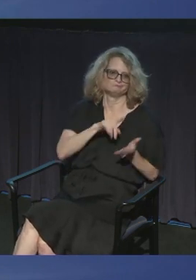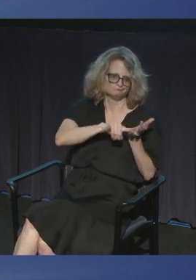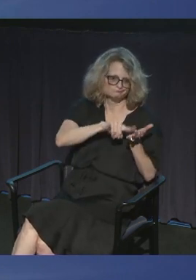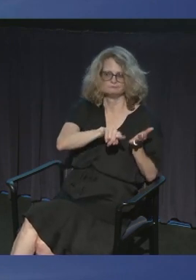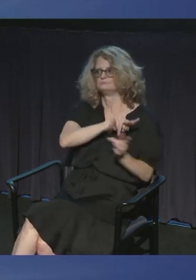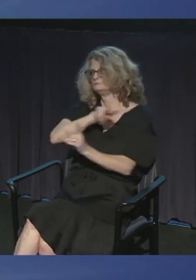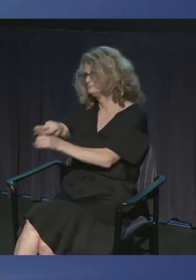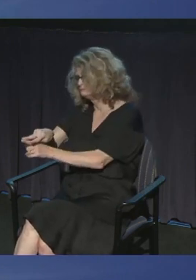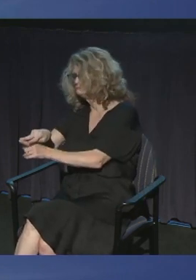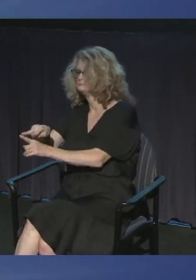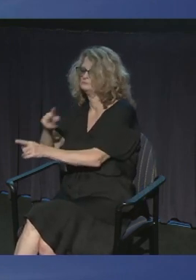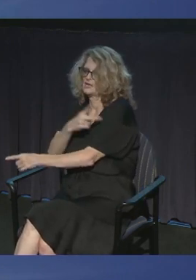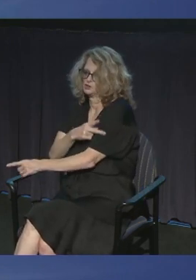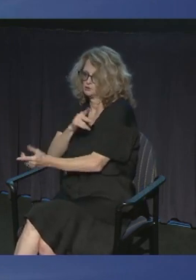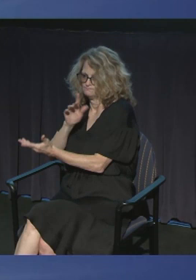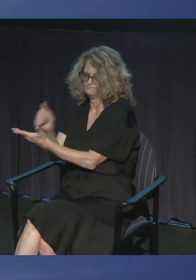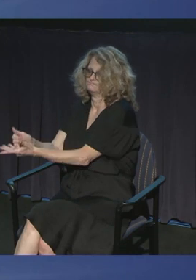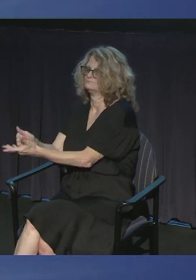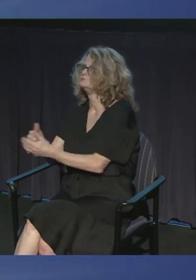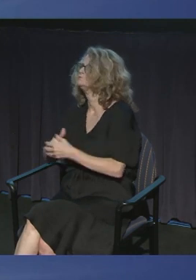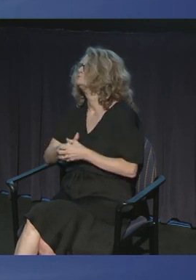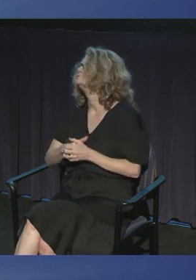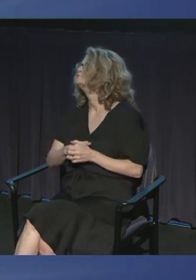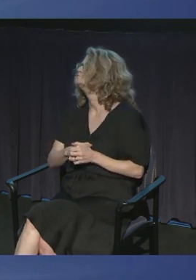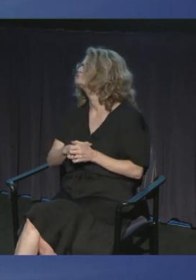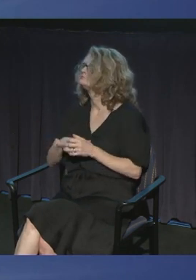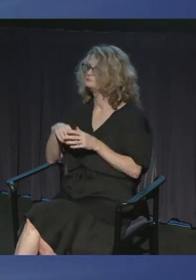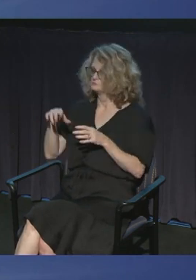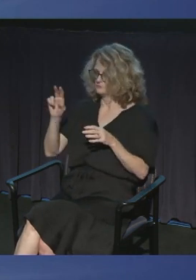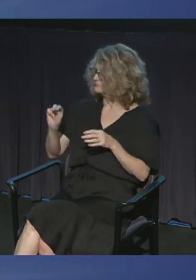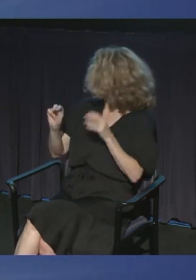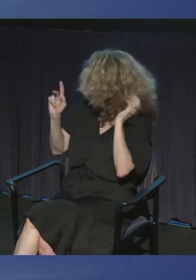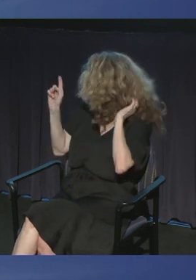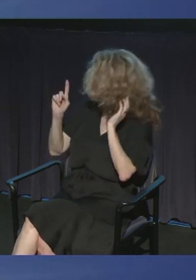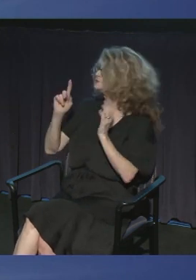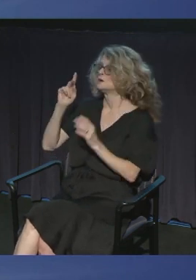SO, IT TURNS OUT THESE NLRS